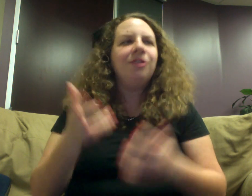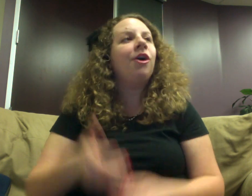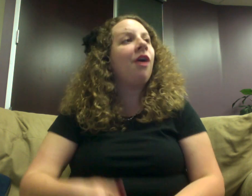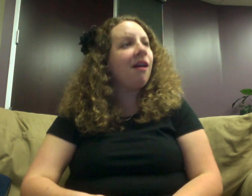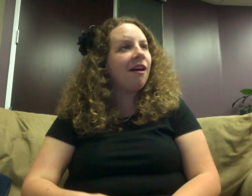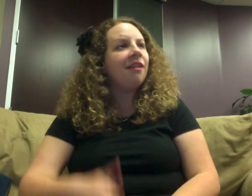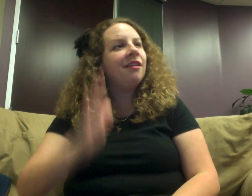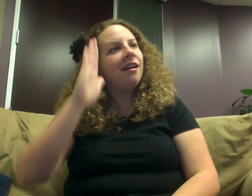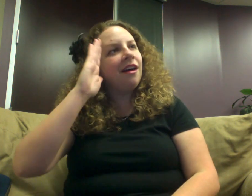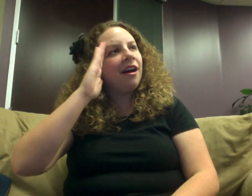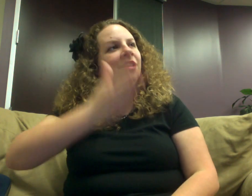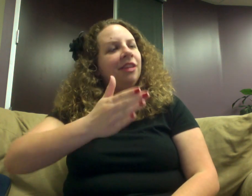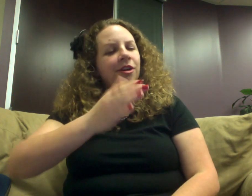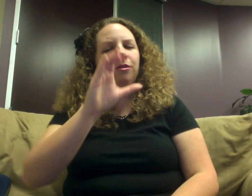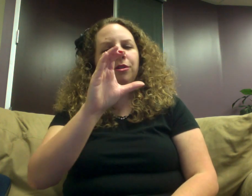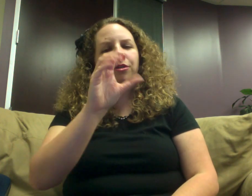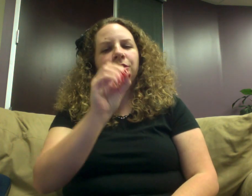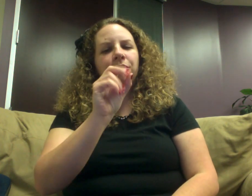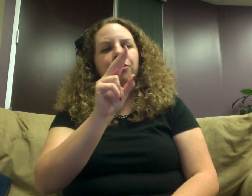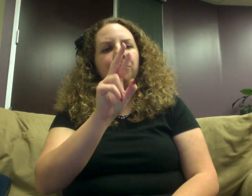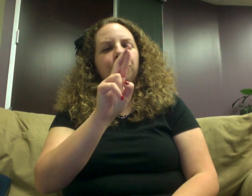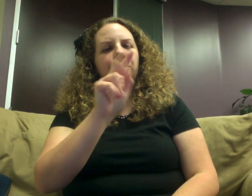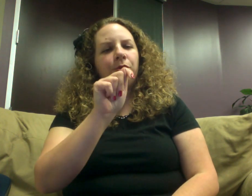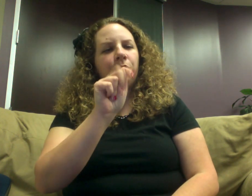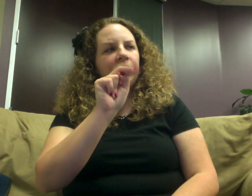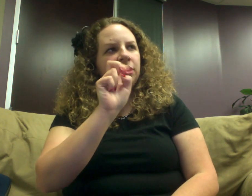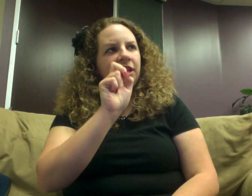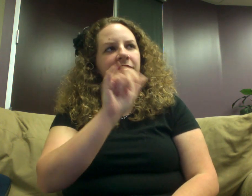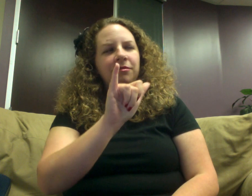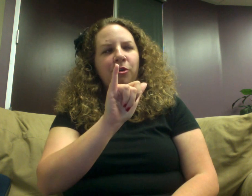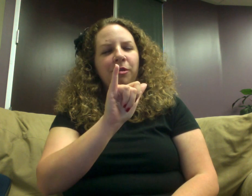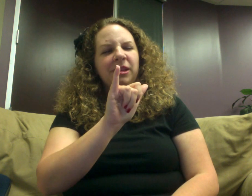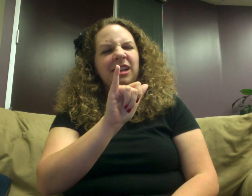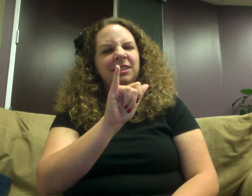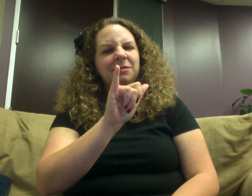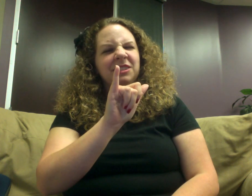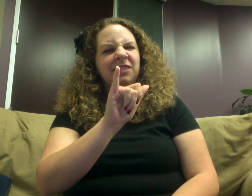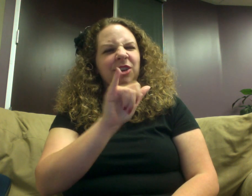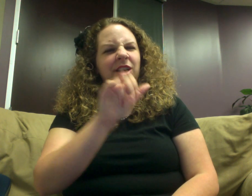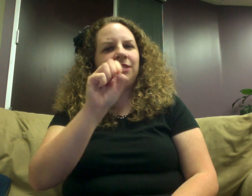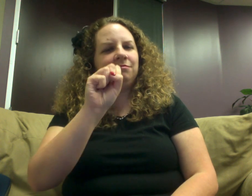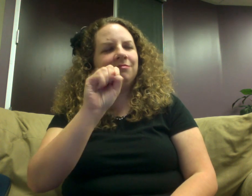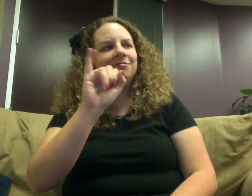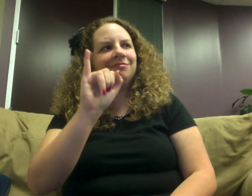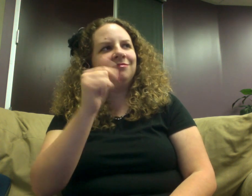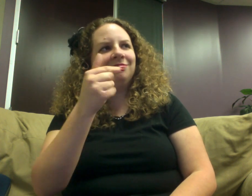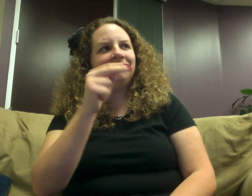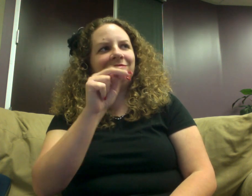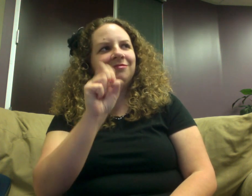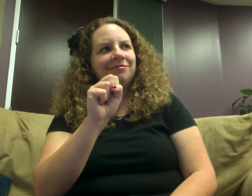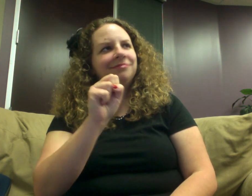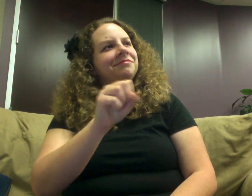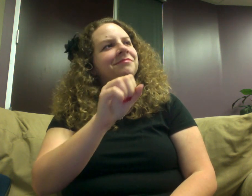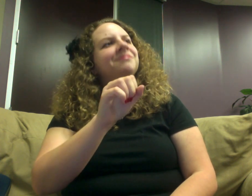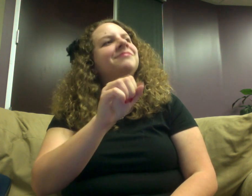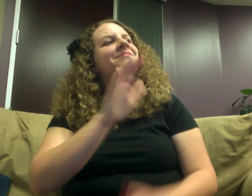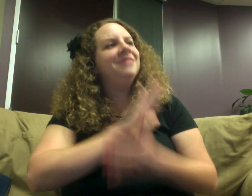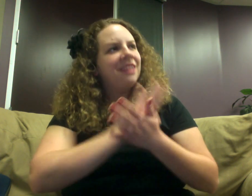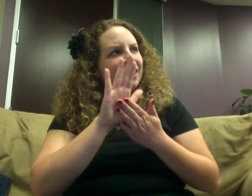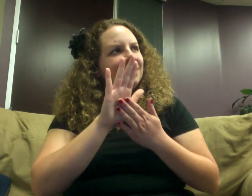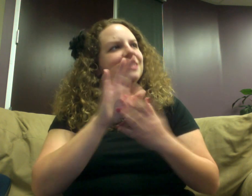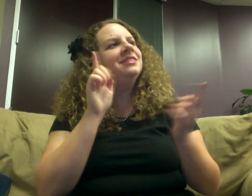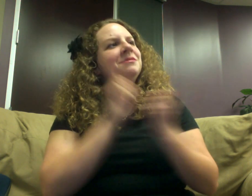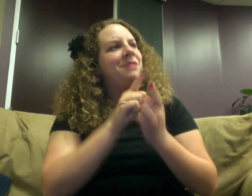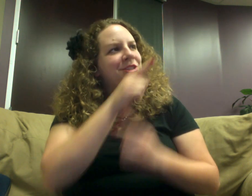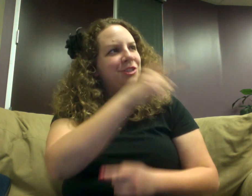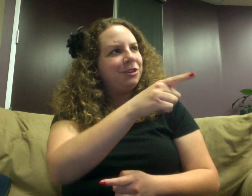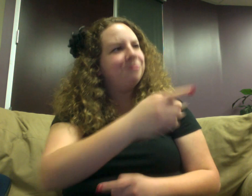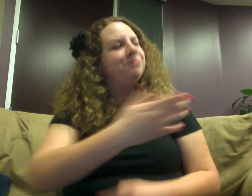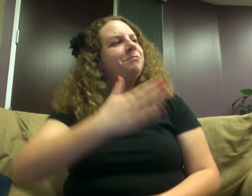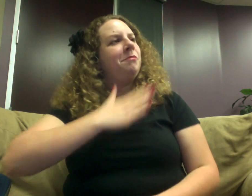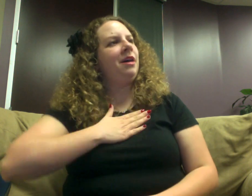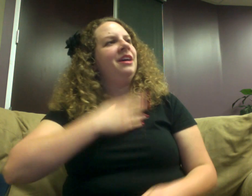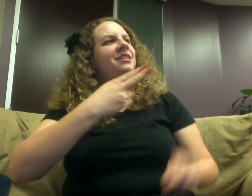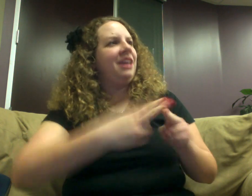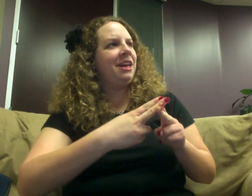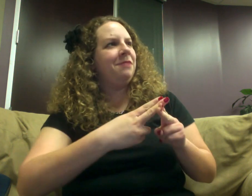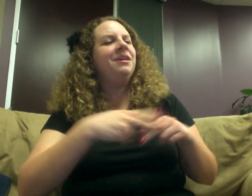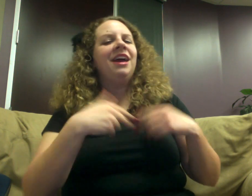go ahh! HELLO COURTNEY or my last name since I forgot it. NICE to MEET YOU TOO. MY NAME